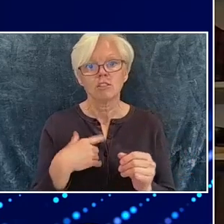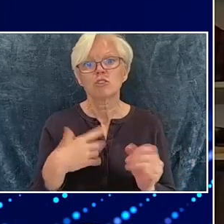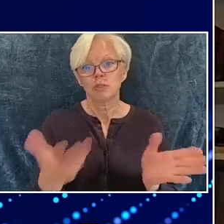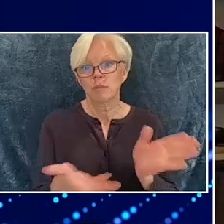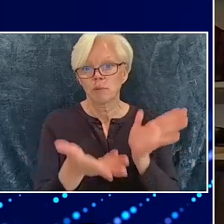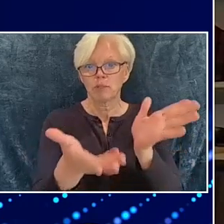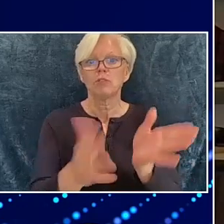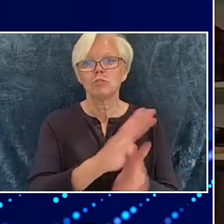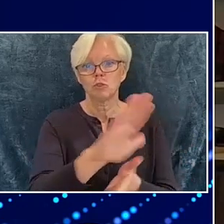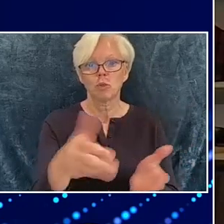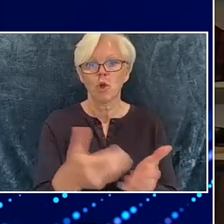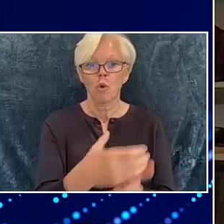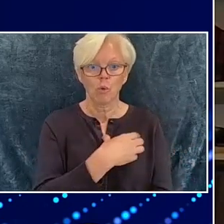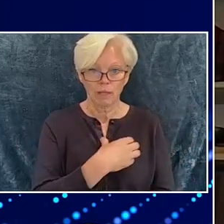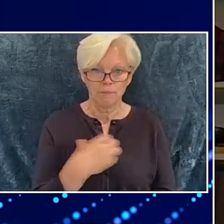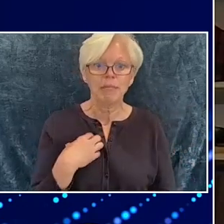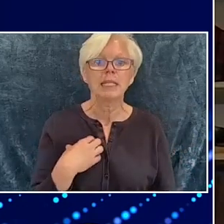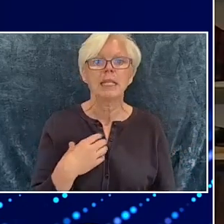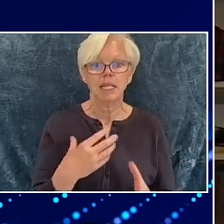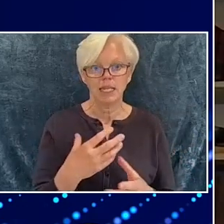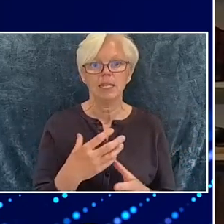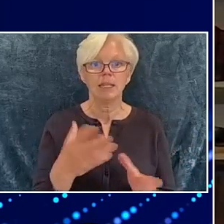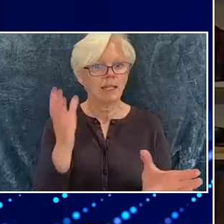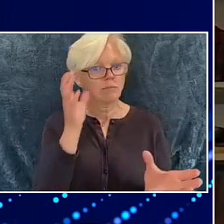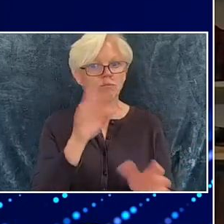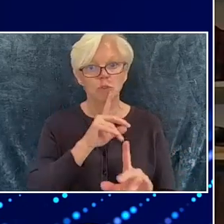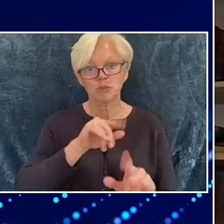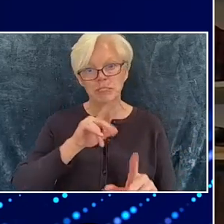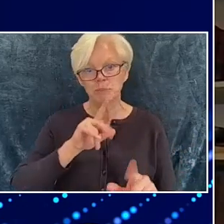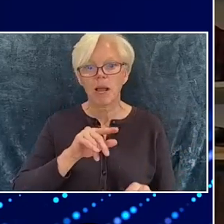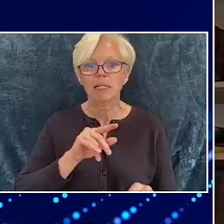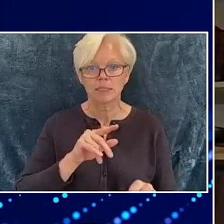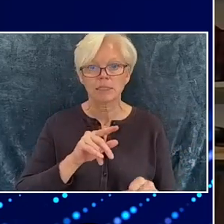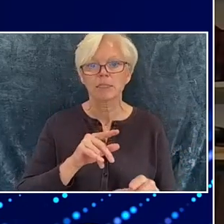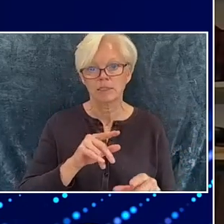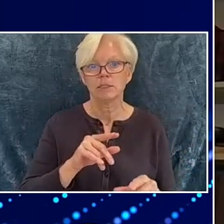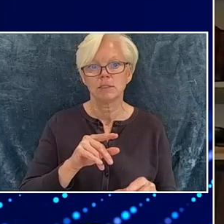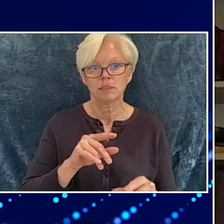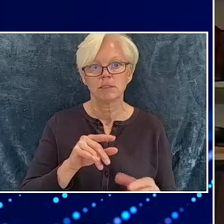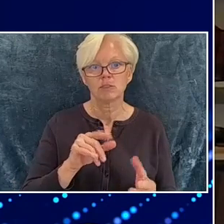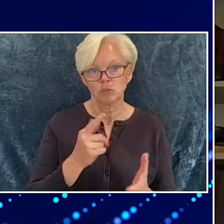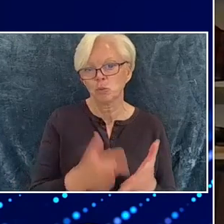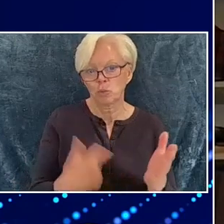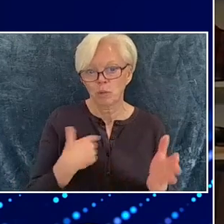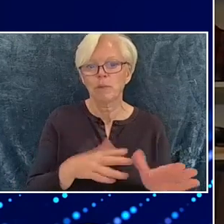committee and get people's responses to what we propose and people's reactions